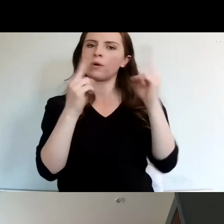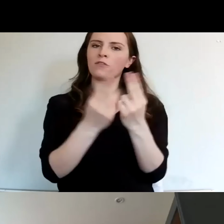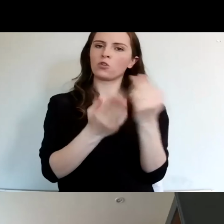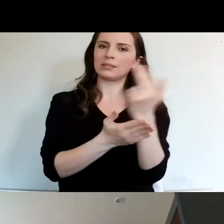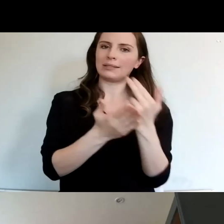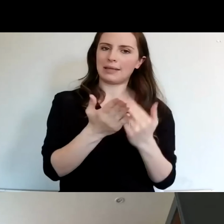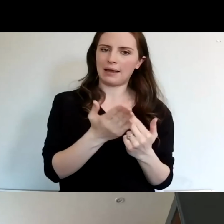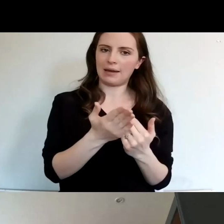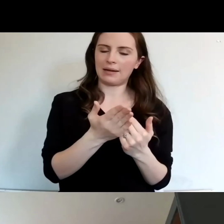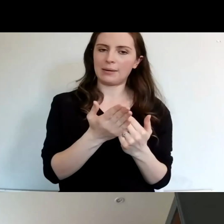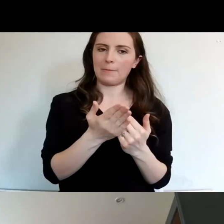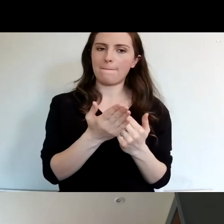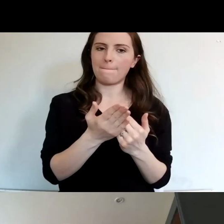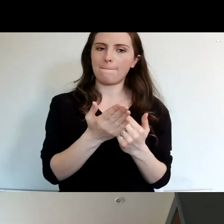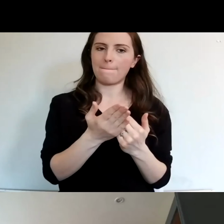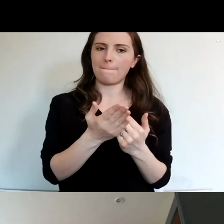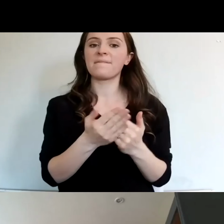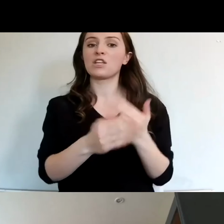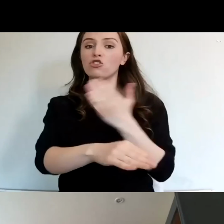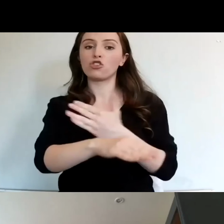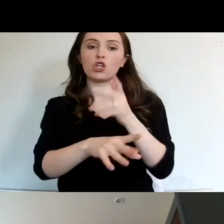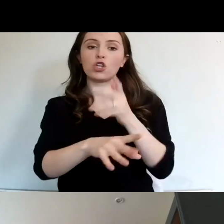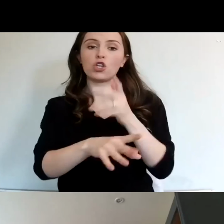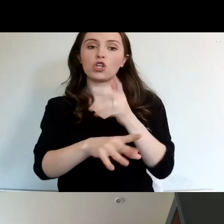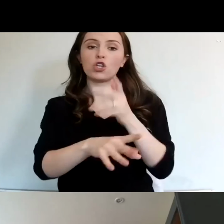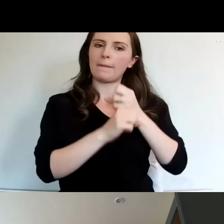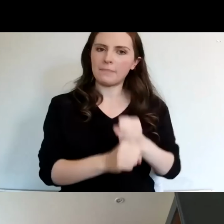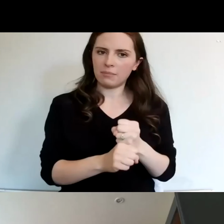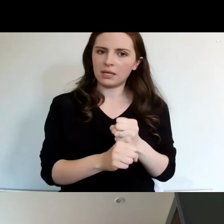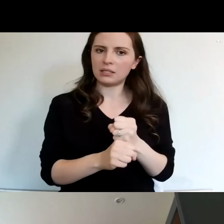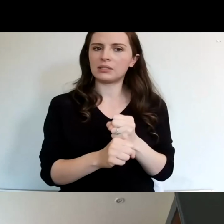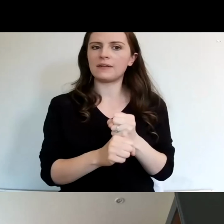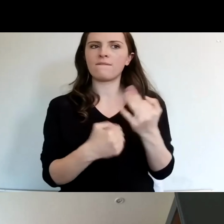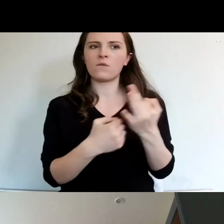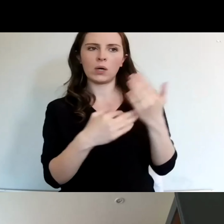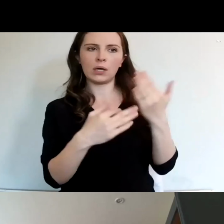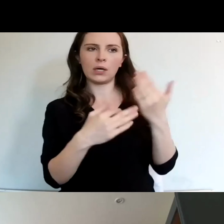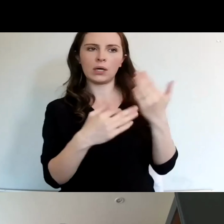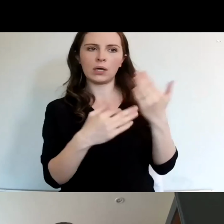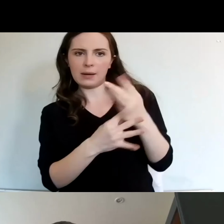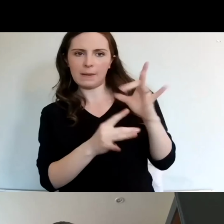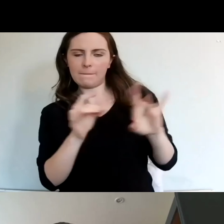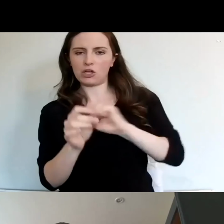going from the importance of commitment to accessibility, so making sure we have a good commitment in place